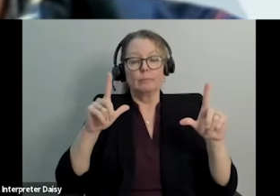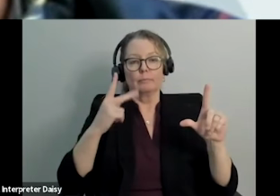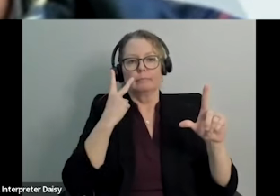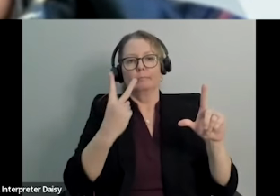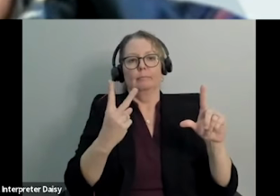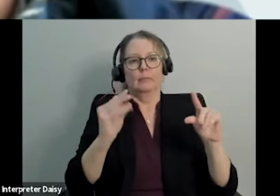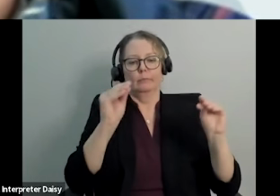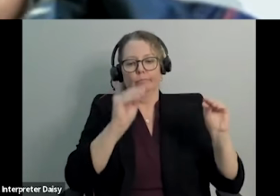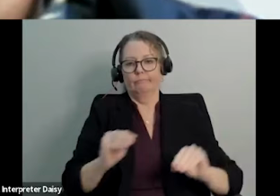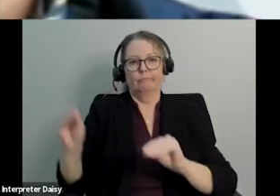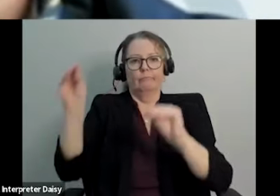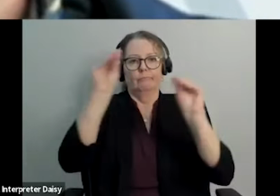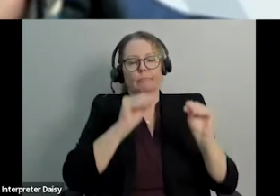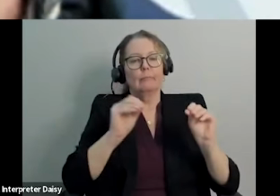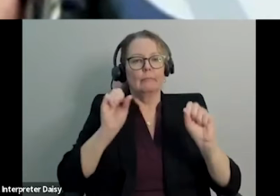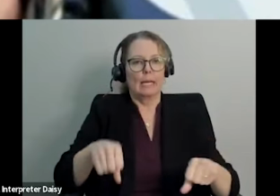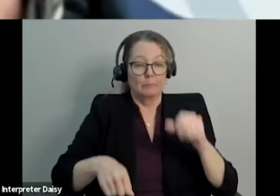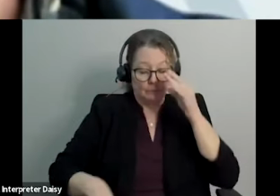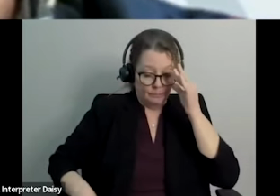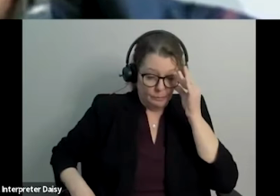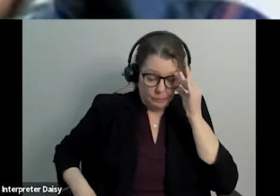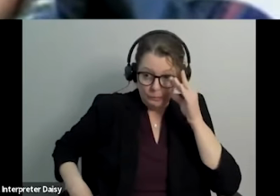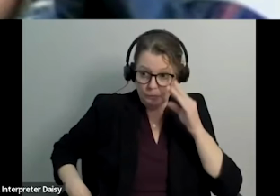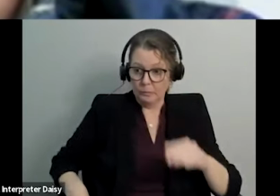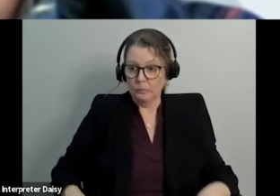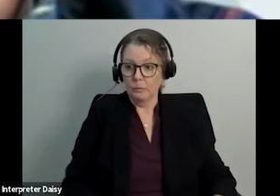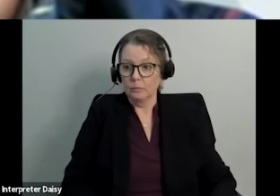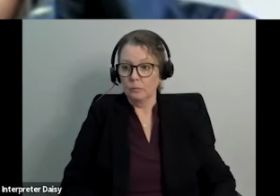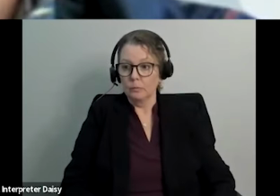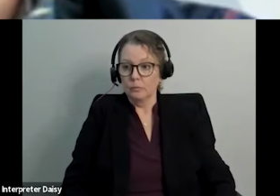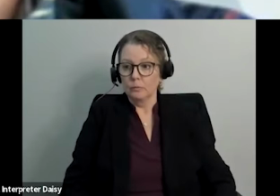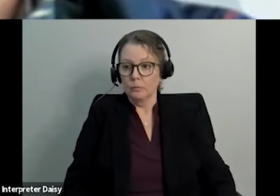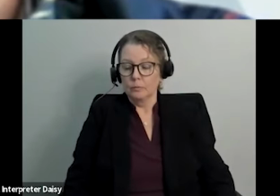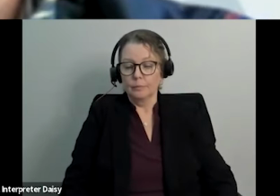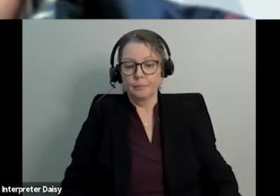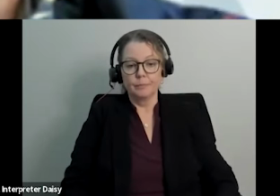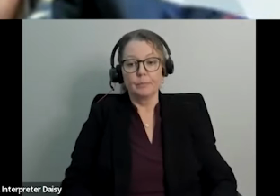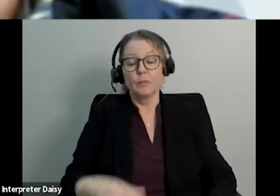that you can move around your screen for preferred viewing. Feel free to use the Q-and-A feature